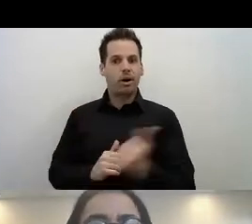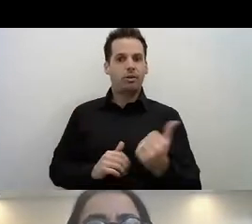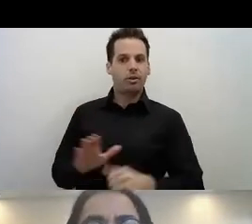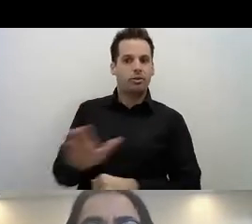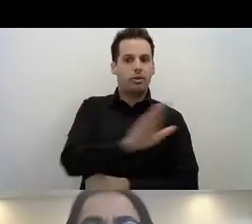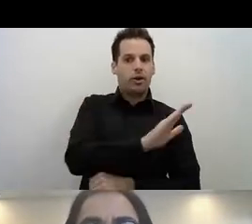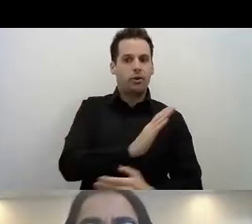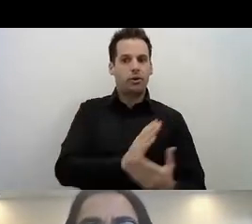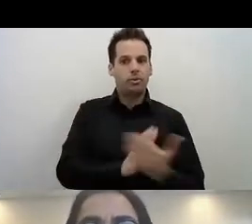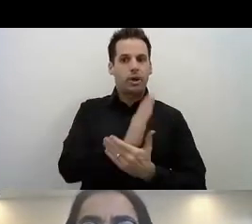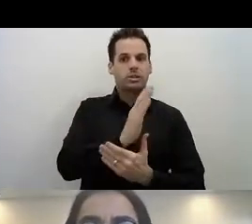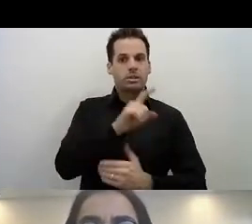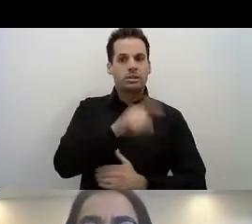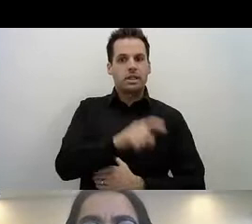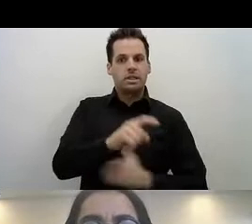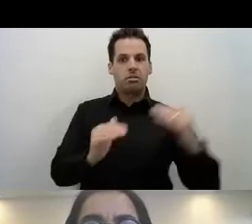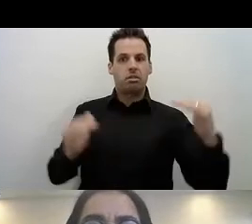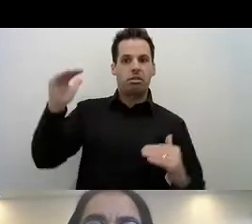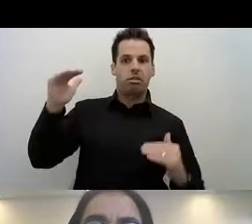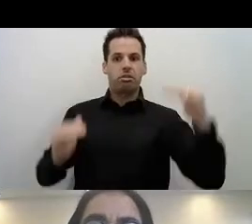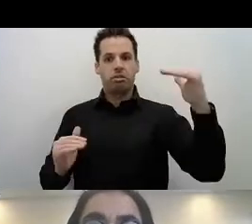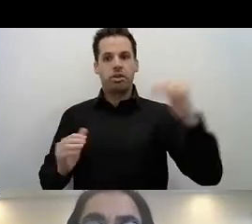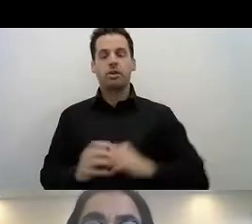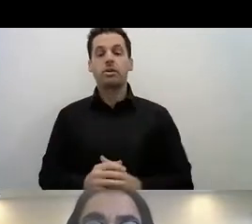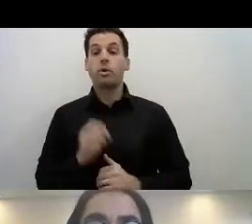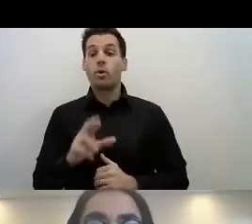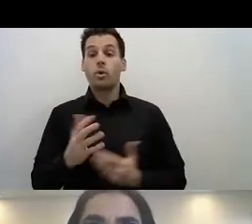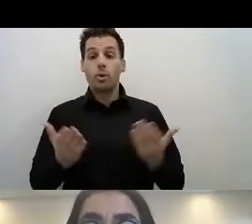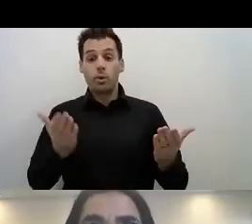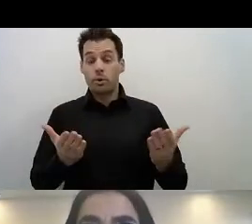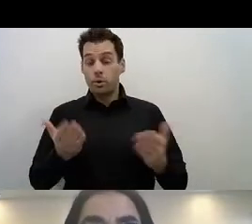a lack of training or knowledge in what a service animal is how they are how they